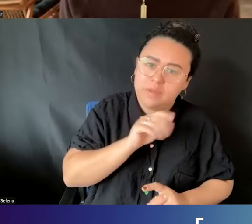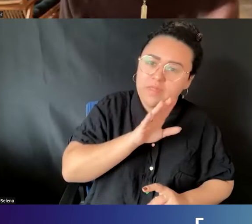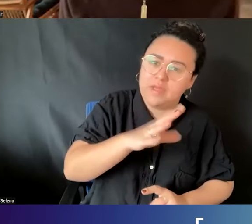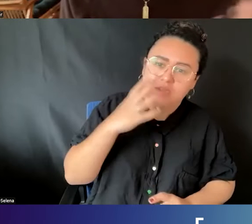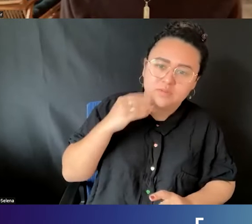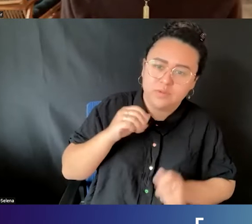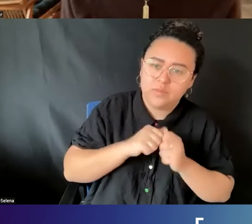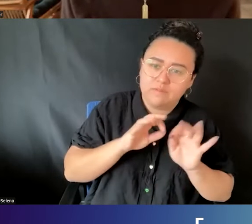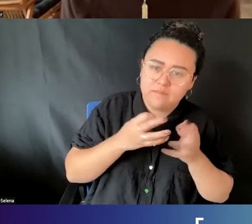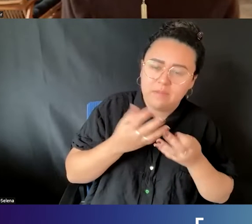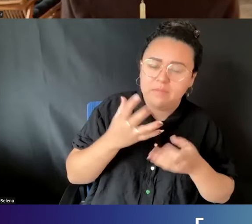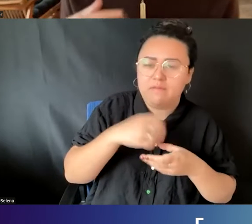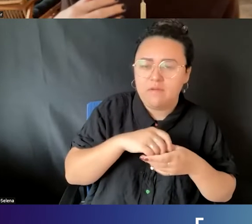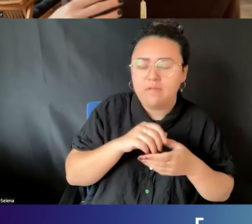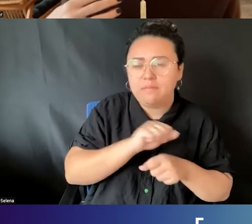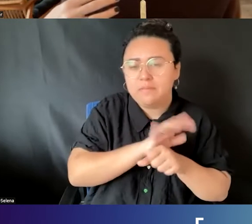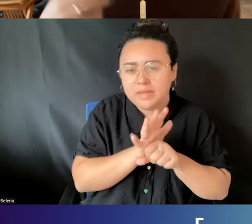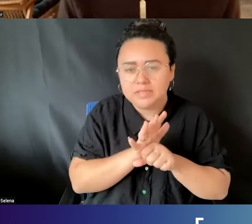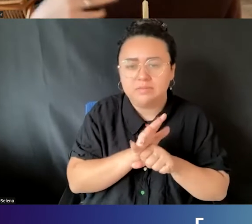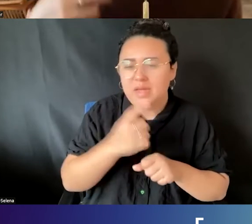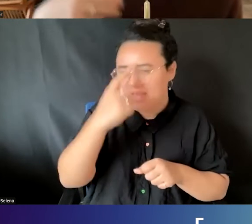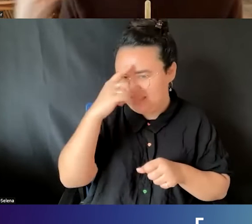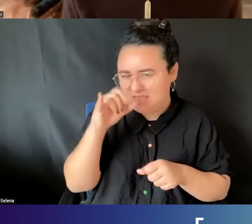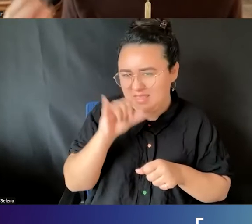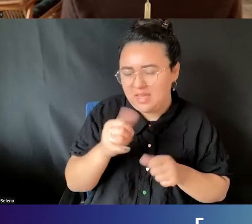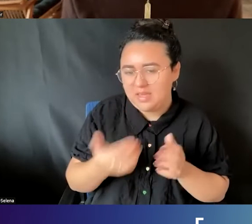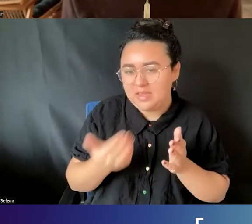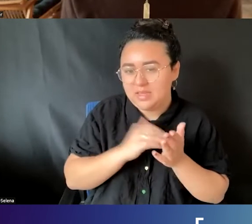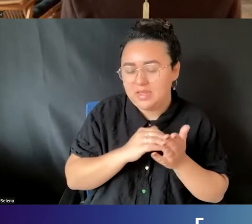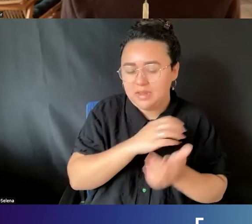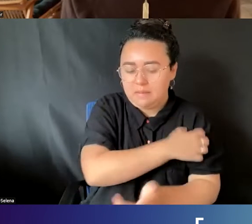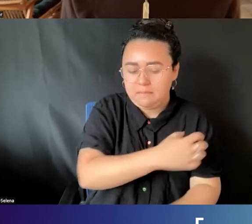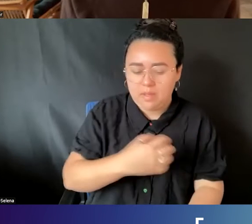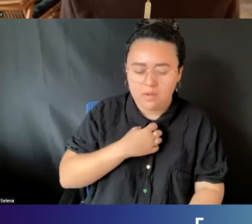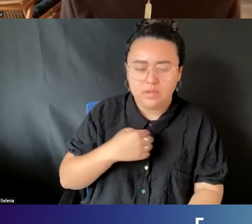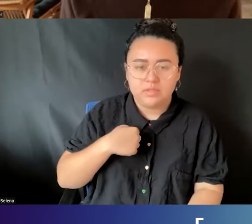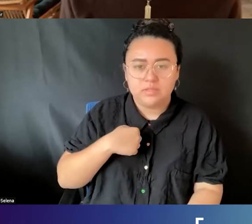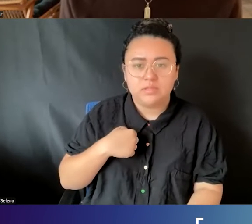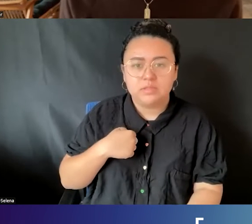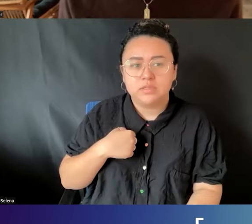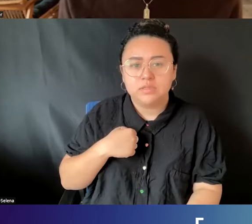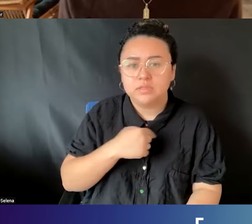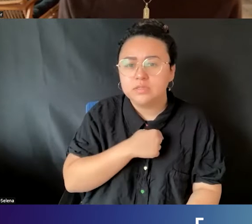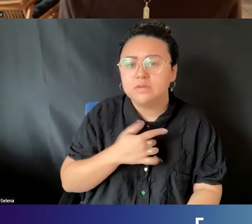But, you know, and I think that that, again, empowered us to just be like, okay, well, we don't have someone advocating for